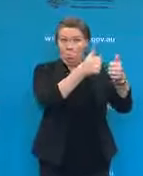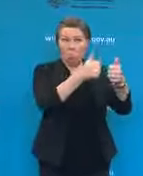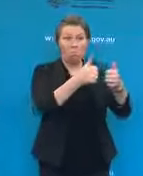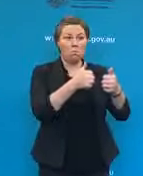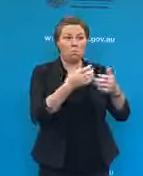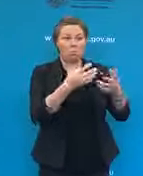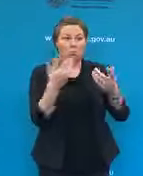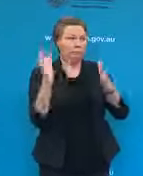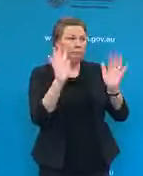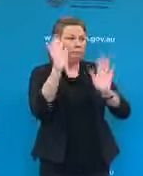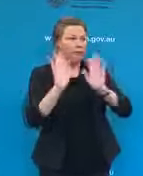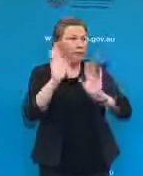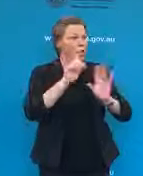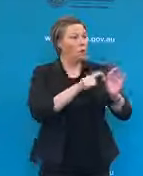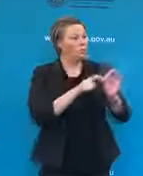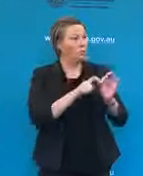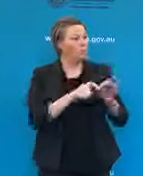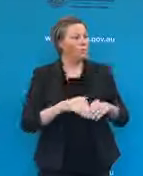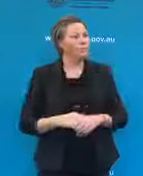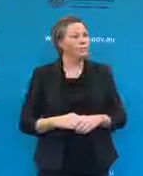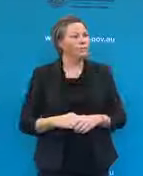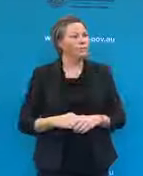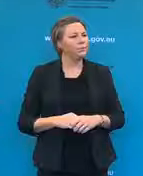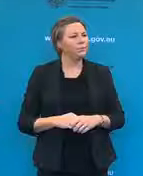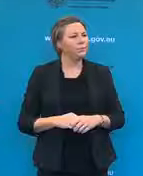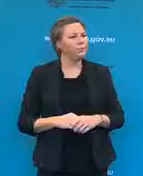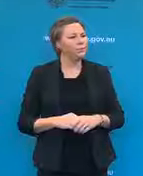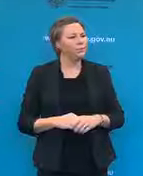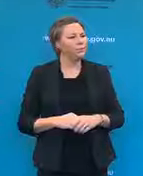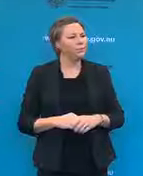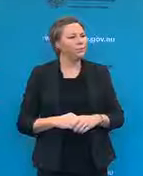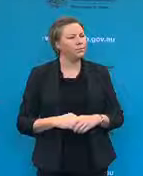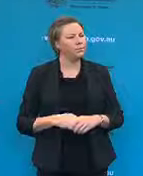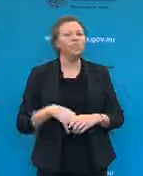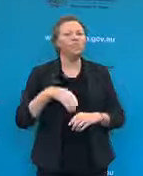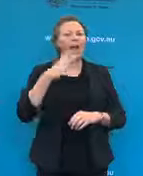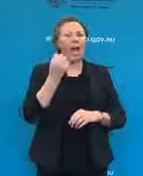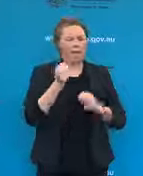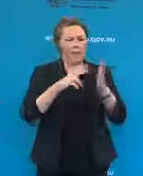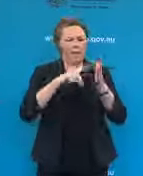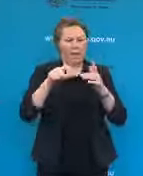Reporter: In terms of this outbreak, when exactly does an outbreak become what we'd deem a second wave?